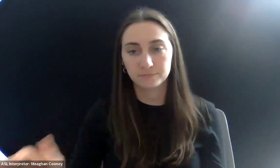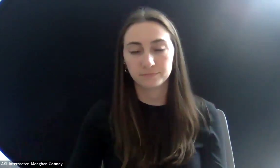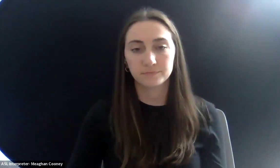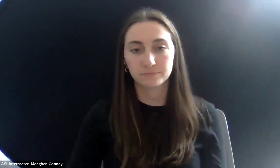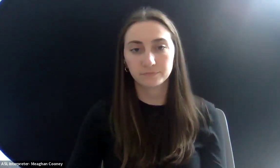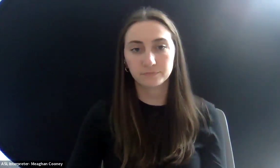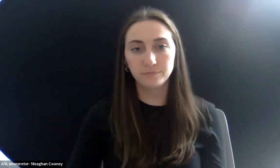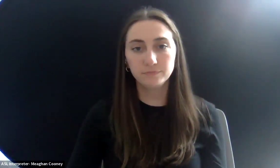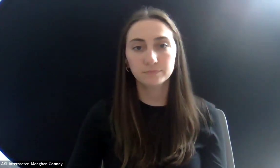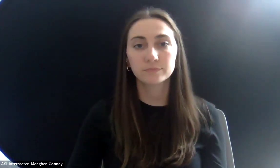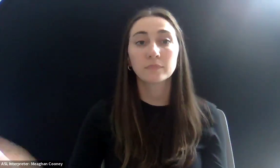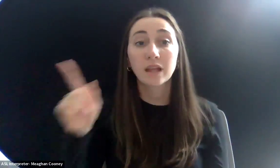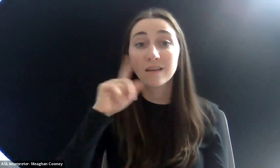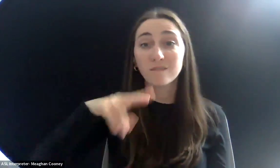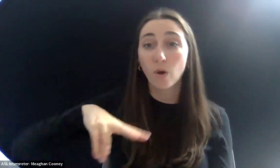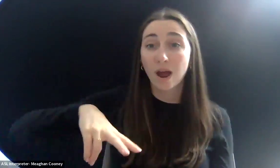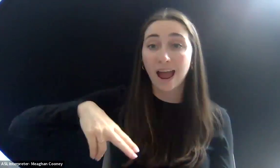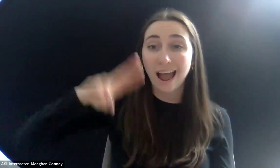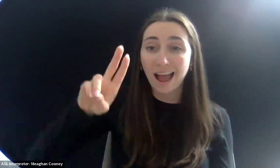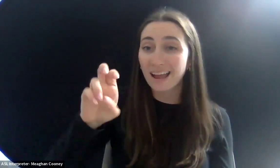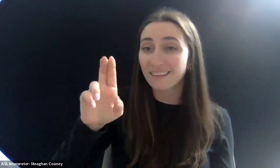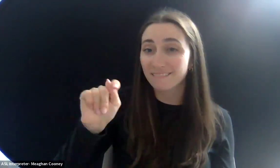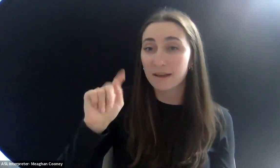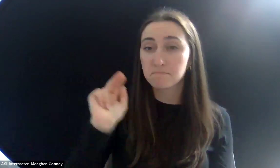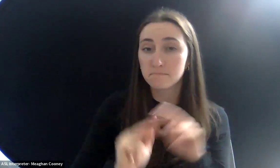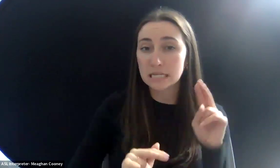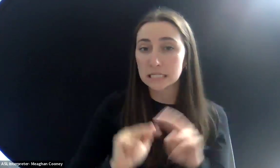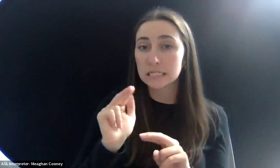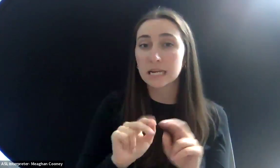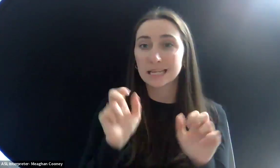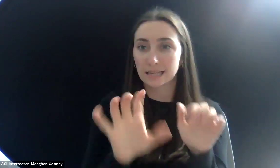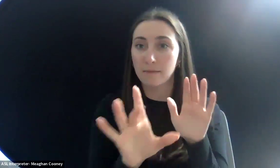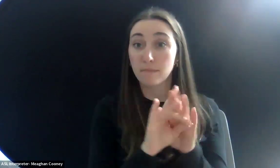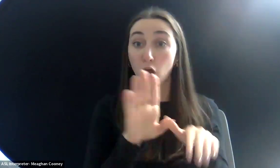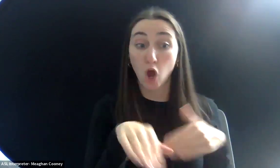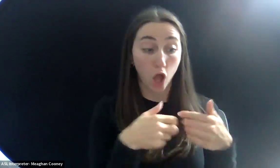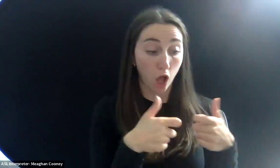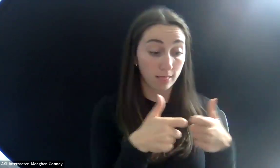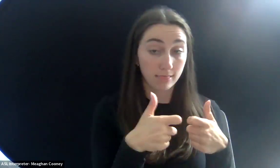So for high ventilation buildings, you would have a choice of being all electric or mixed fuel pathway.